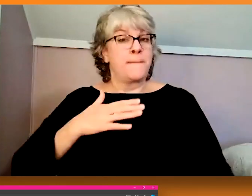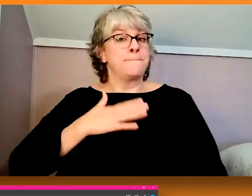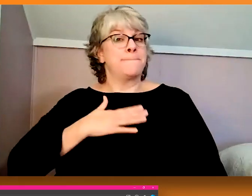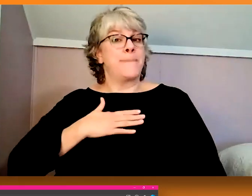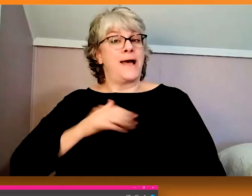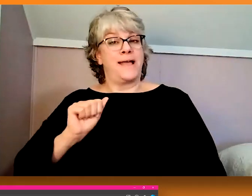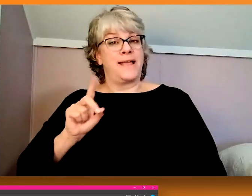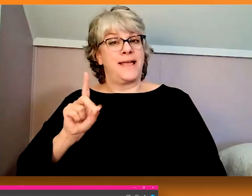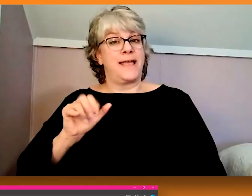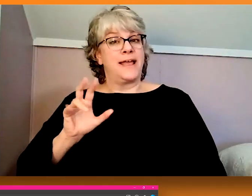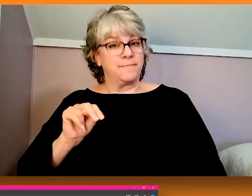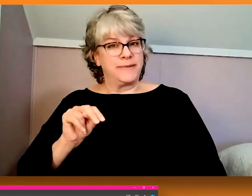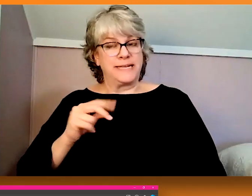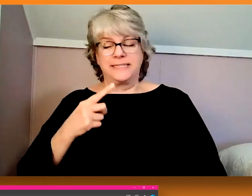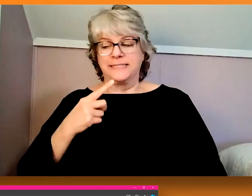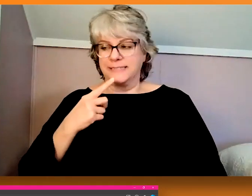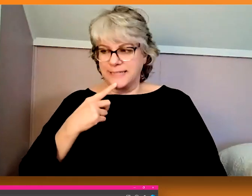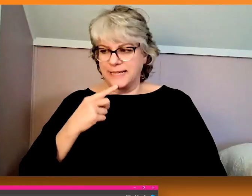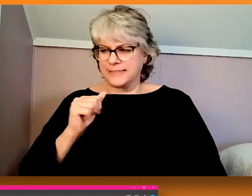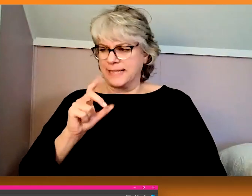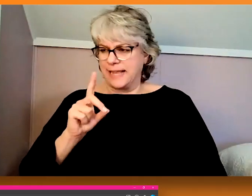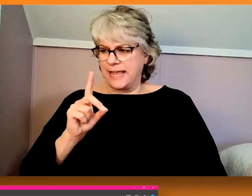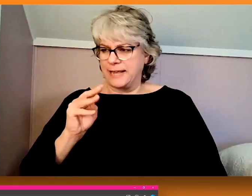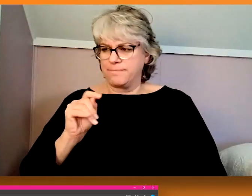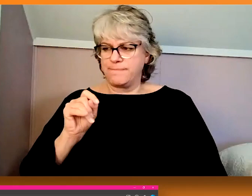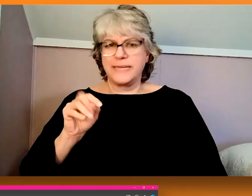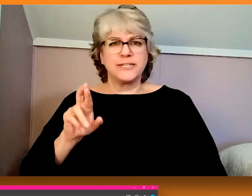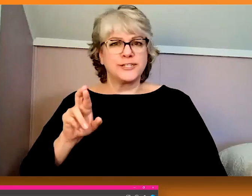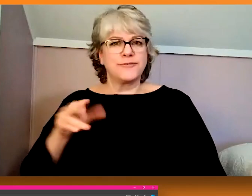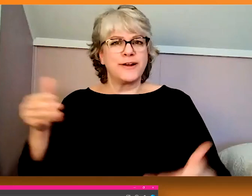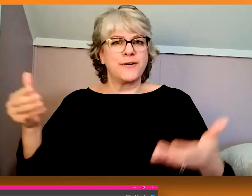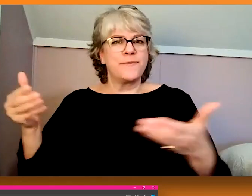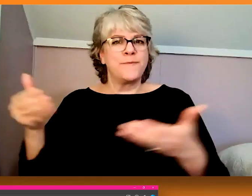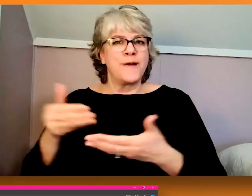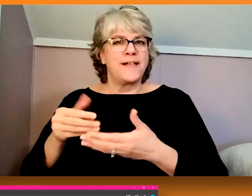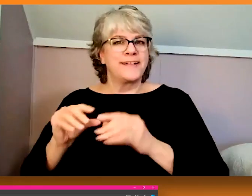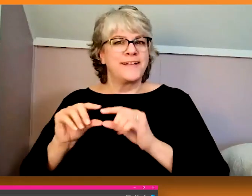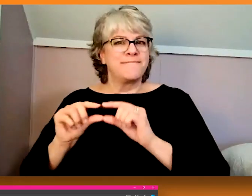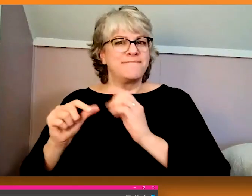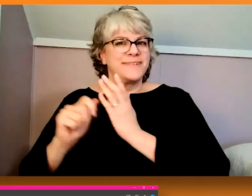whereas the guide that I look at says-- I think it says Administrator Welcome Guide.